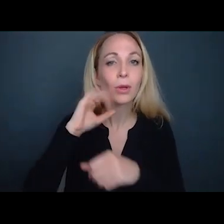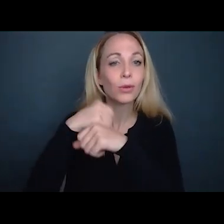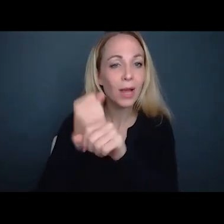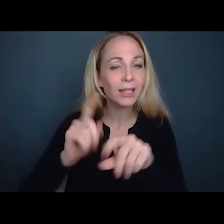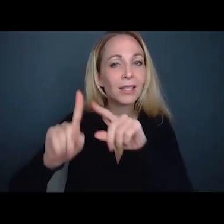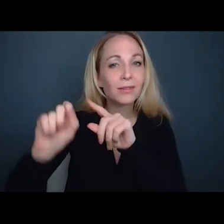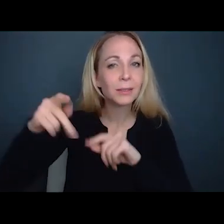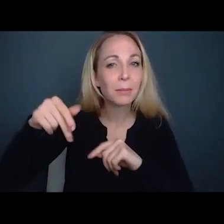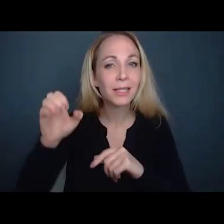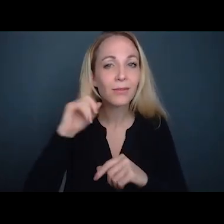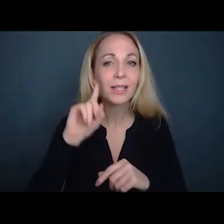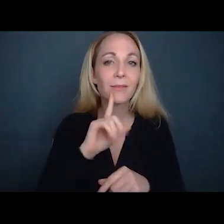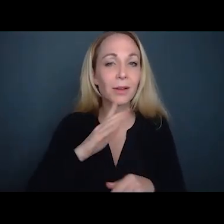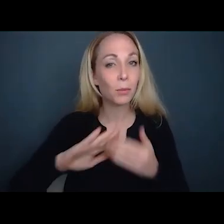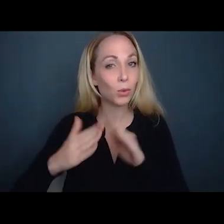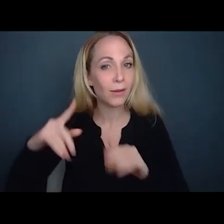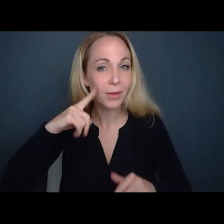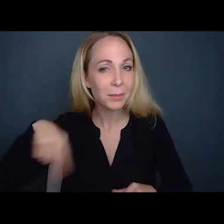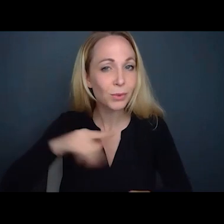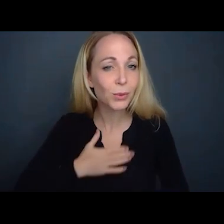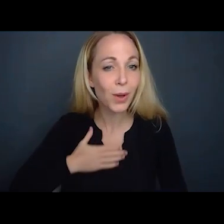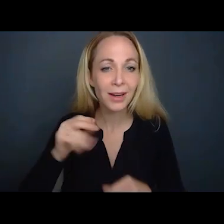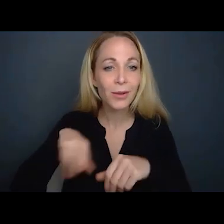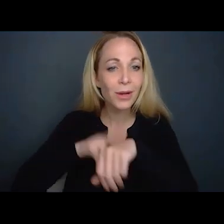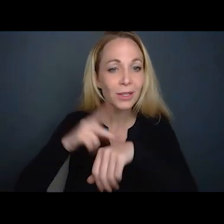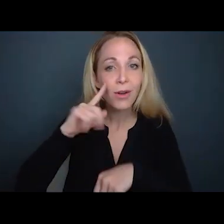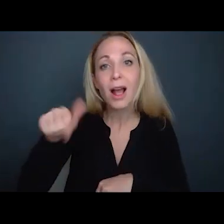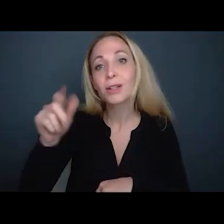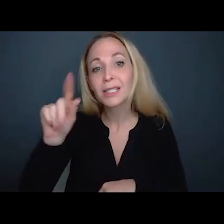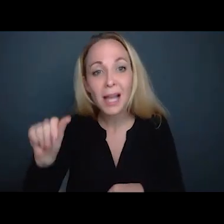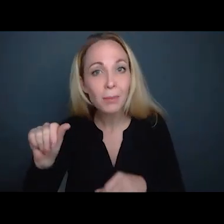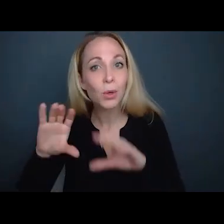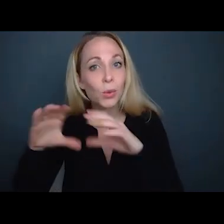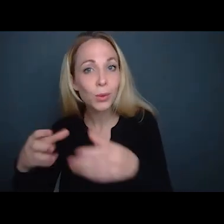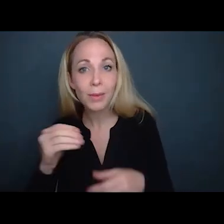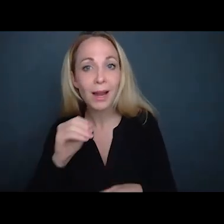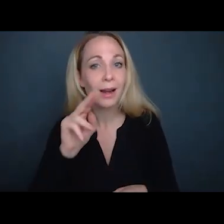community to enjoy. And, of course, other disabled groups and non-disabled groups of people stood to reap